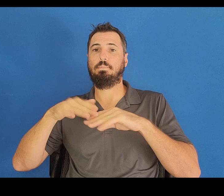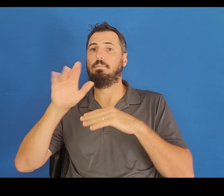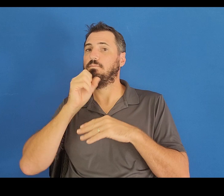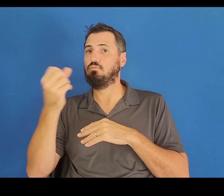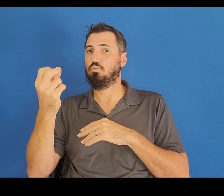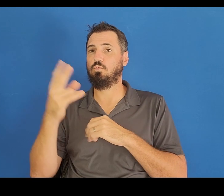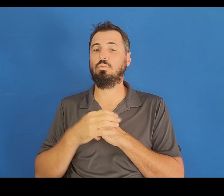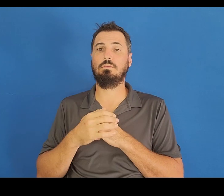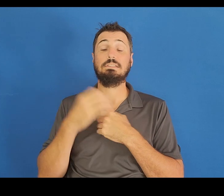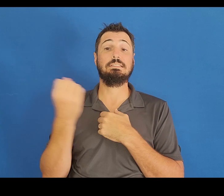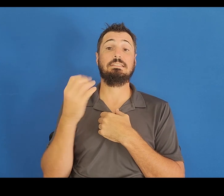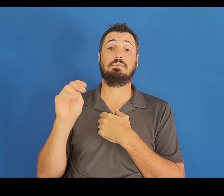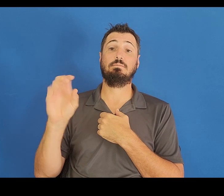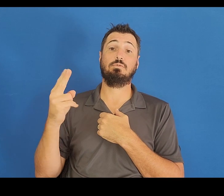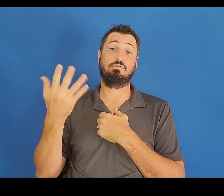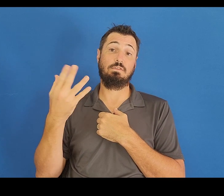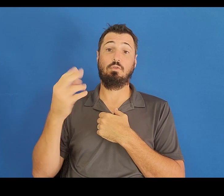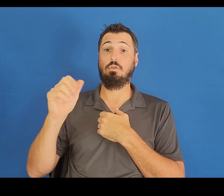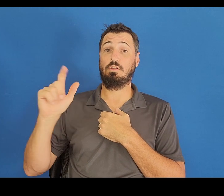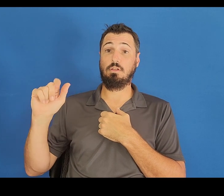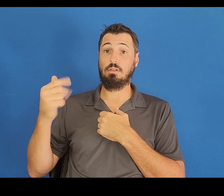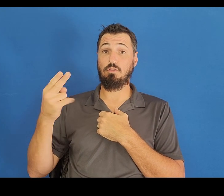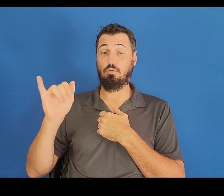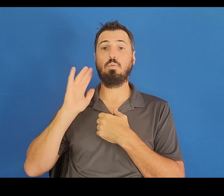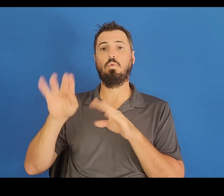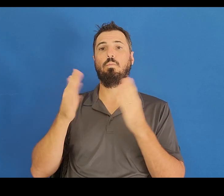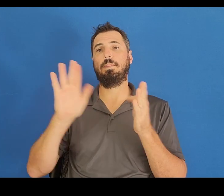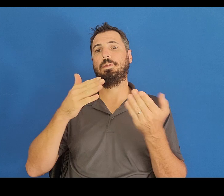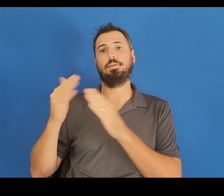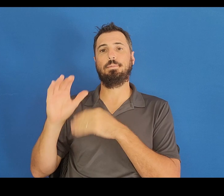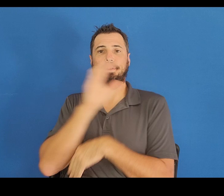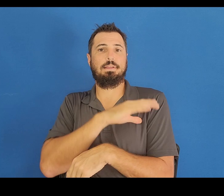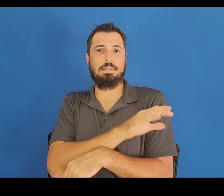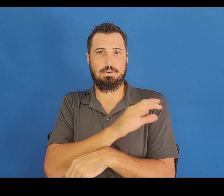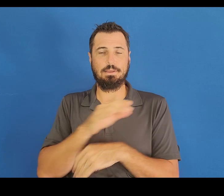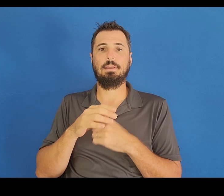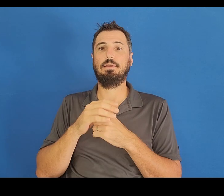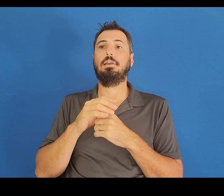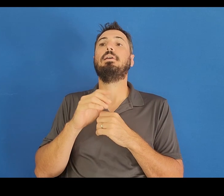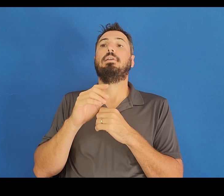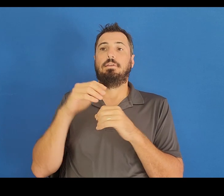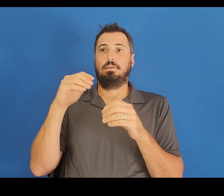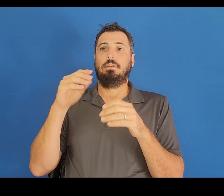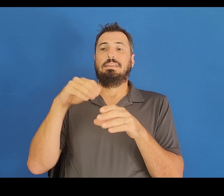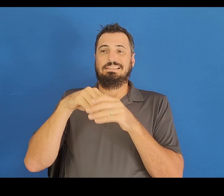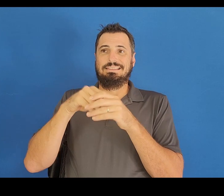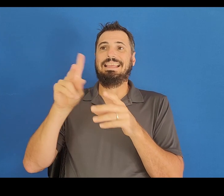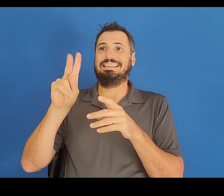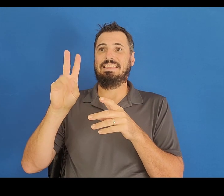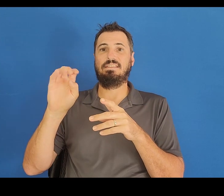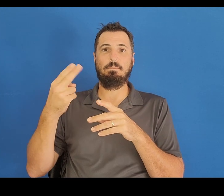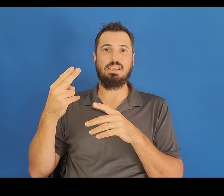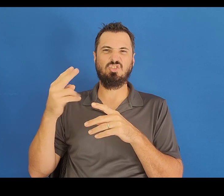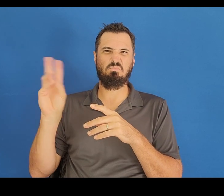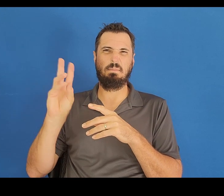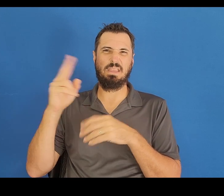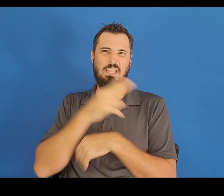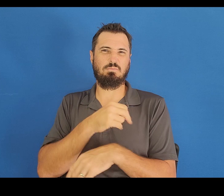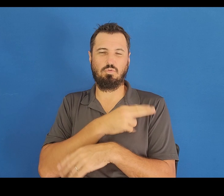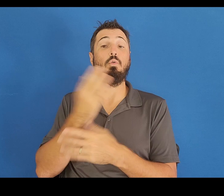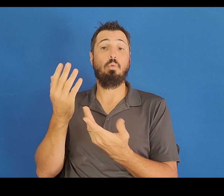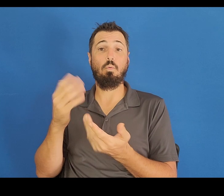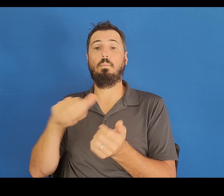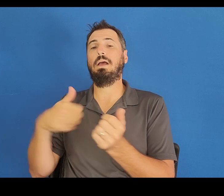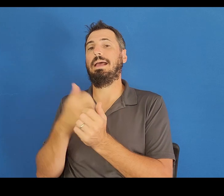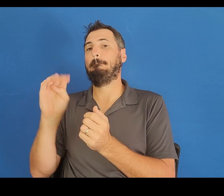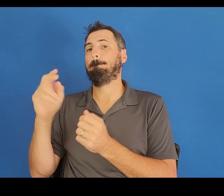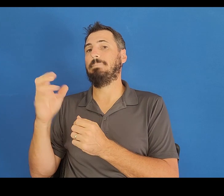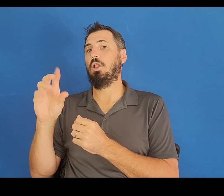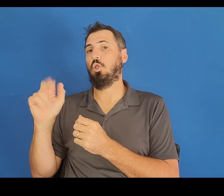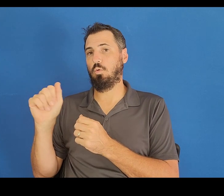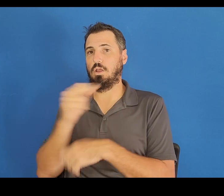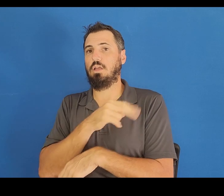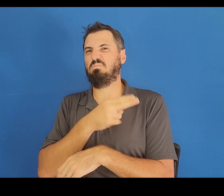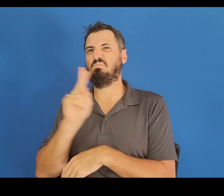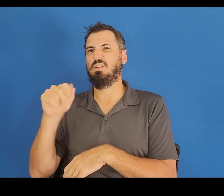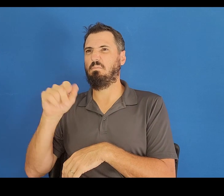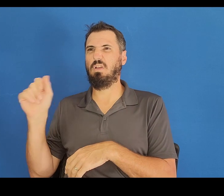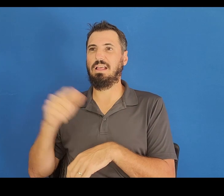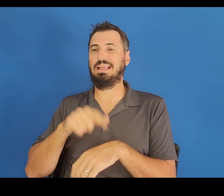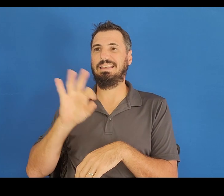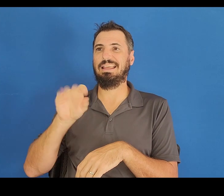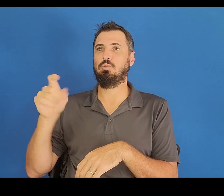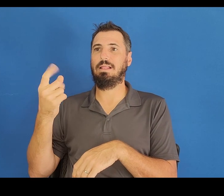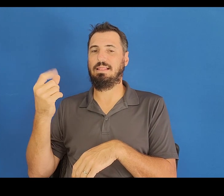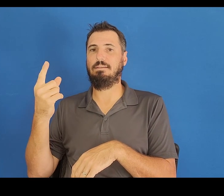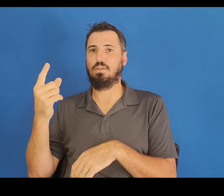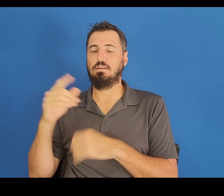This Saturday, March 5, Hoola Lahui will open their community clinics - located inside KVMH in Waimea and behind Mahelona hospital in Kapa‘a - from 9-11 a.m., for free vaccines and boosters